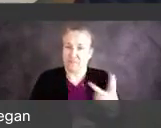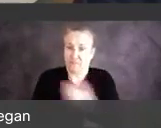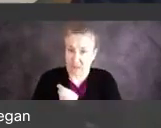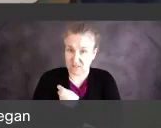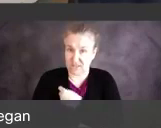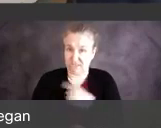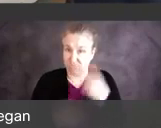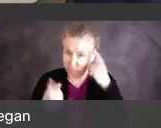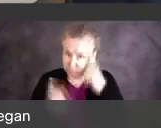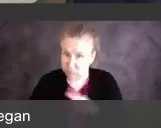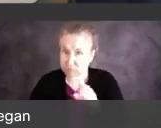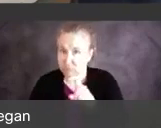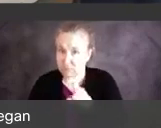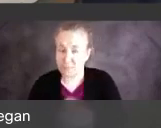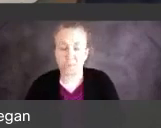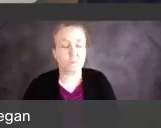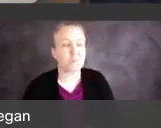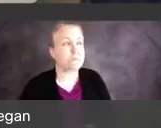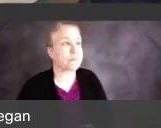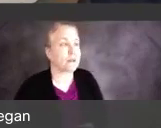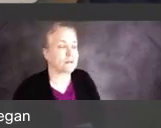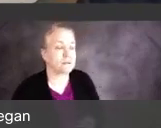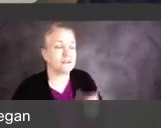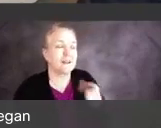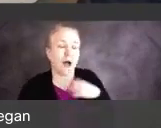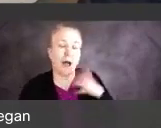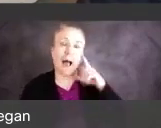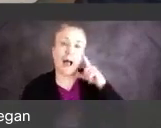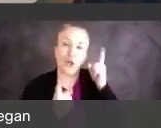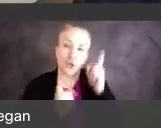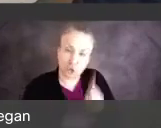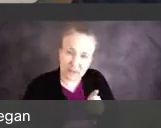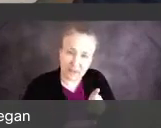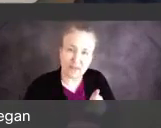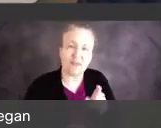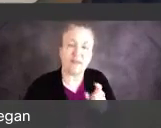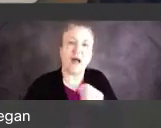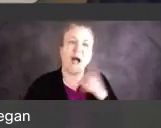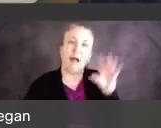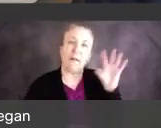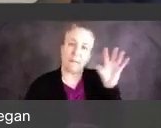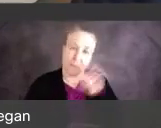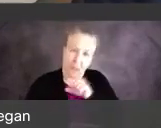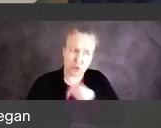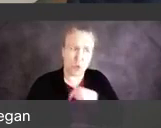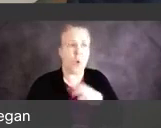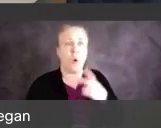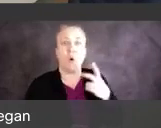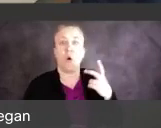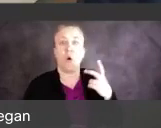[Commissioner Arkoosh] So I would agree that we would, I would imagine we'll be seeing the impacts of herd immunity